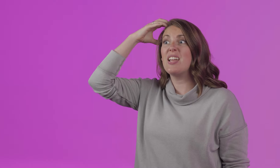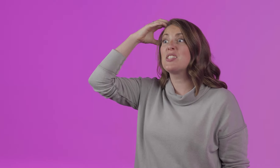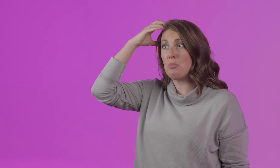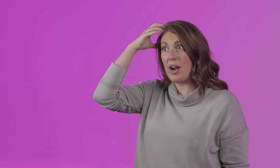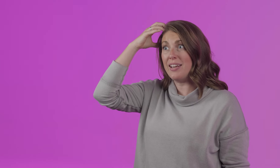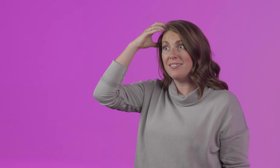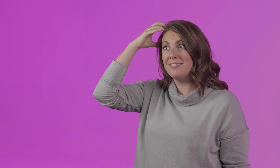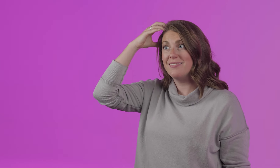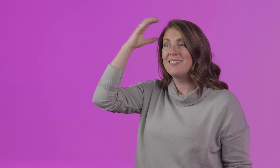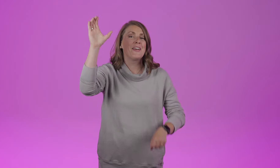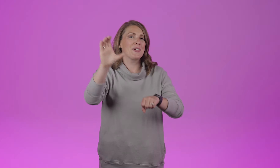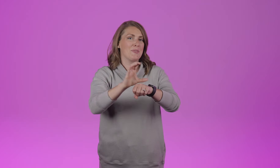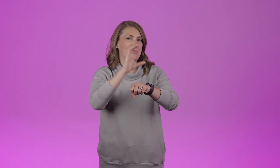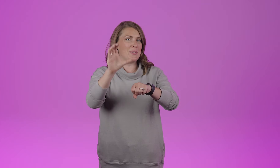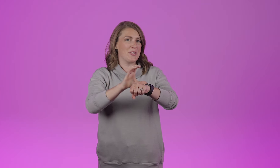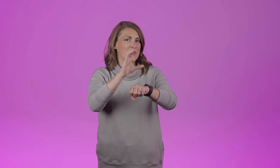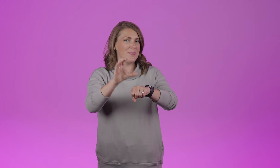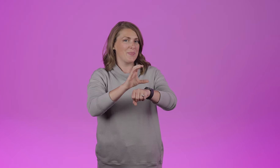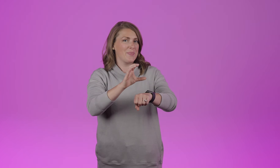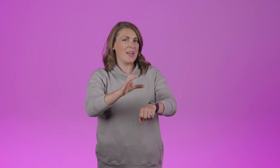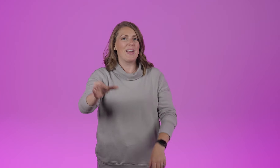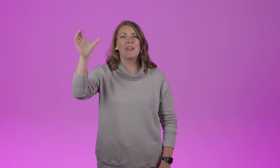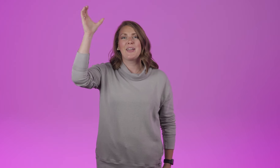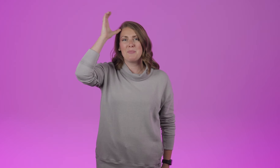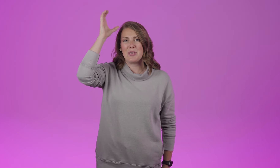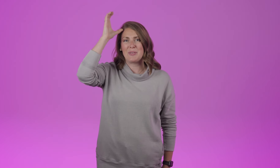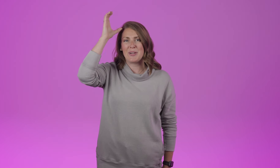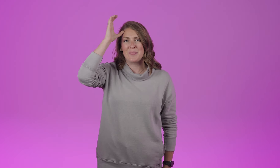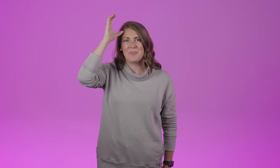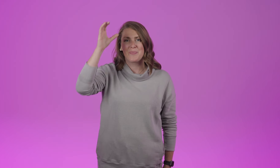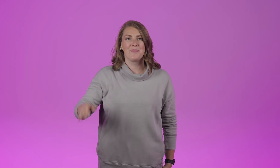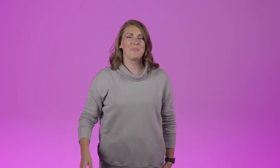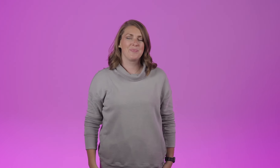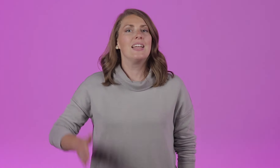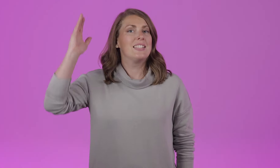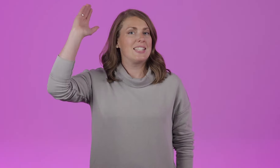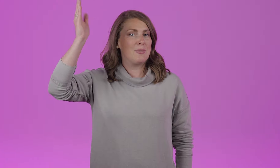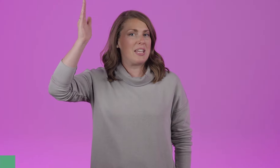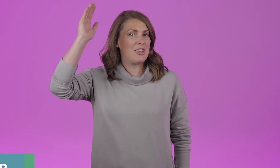is a brain. COMPUTER COMPUTER SPEECH